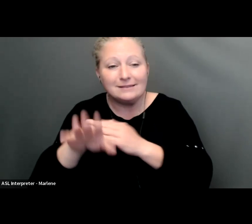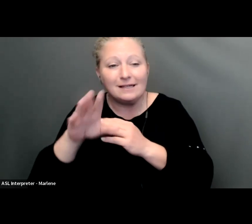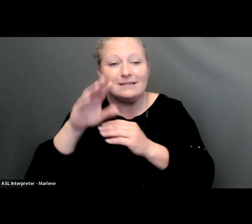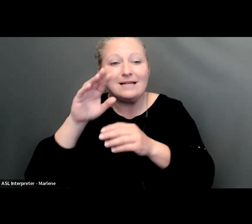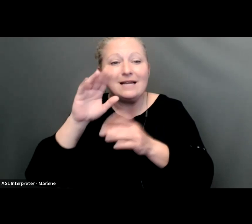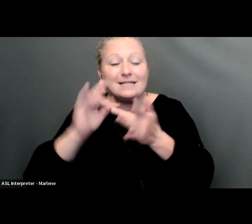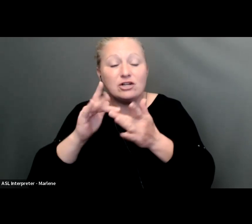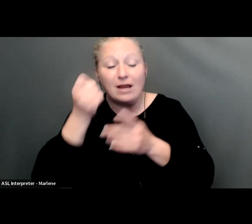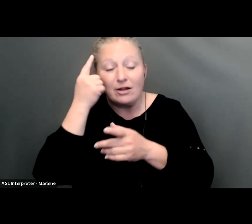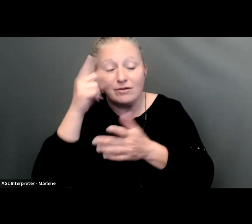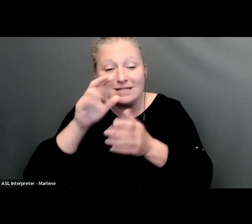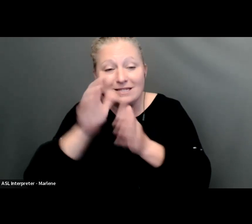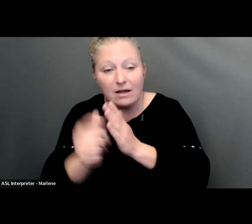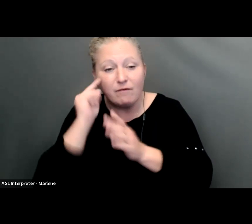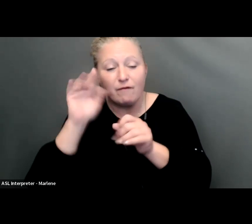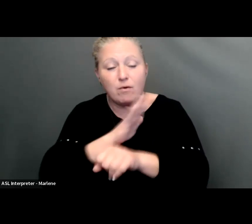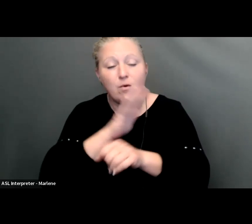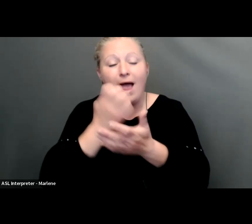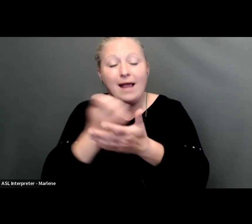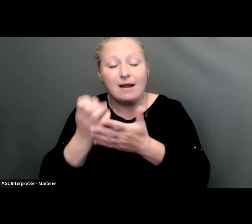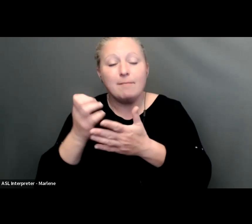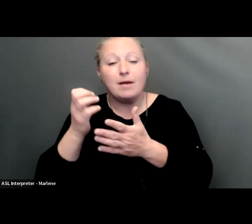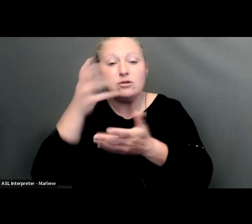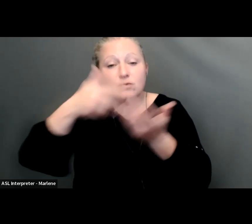digital literacy skills for full economic, societal and civic participation.